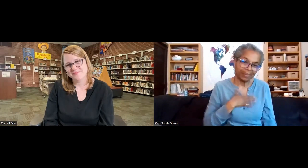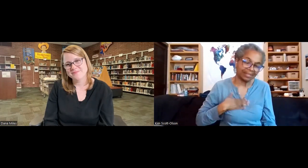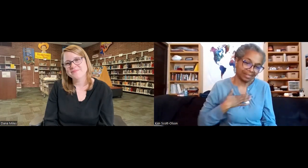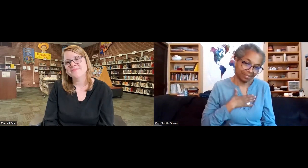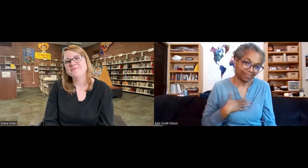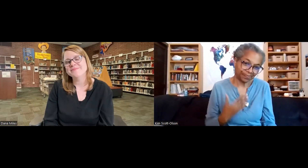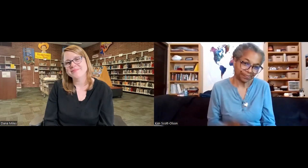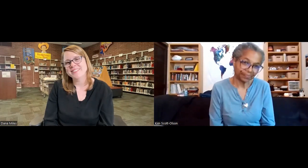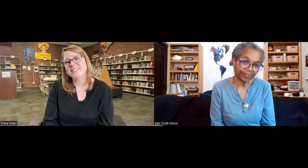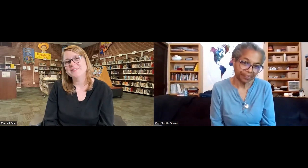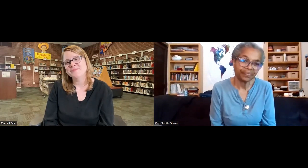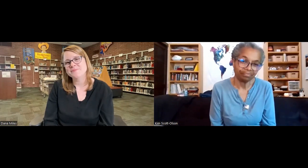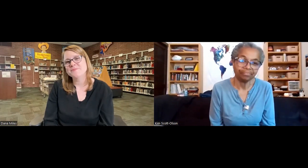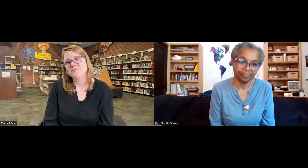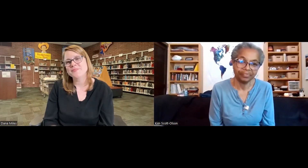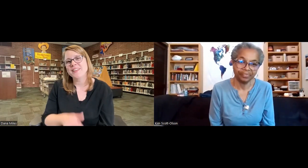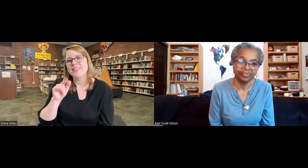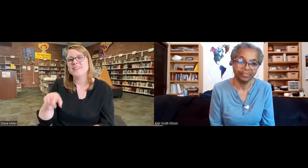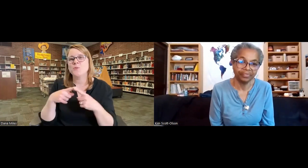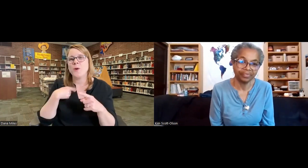Communicate with me, please.